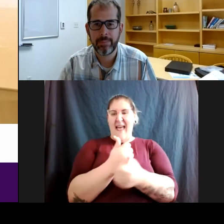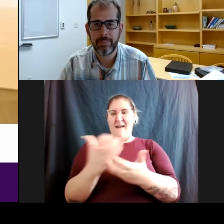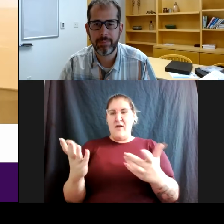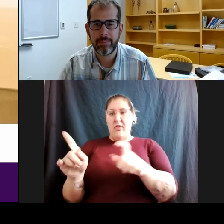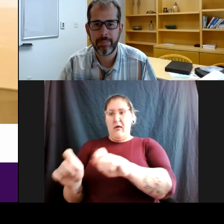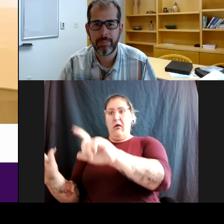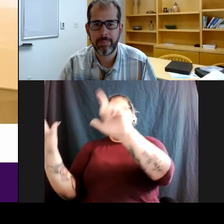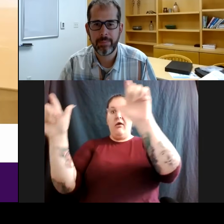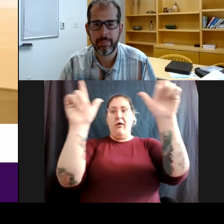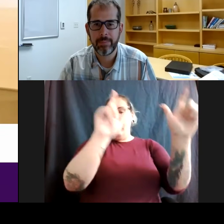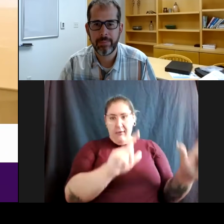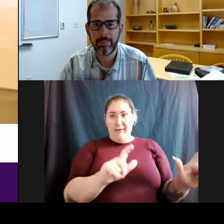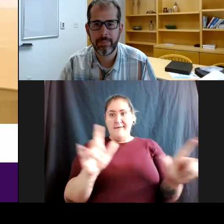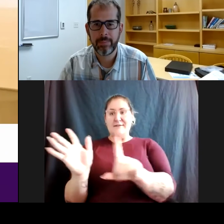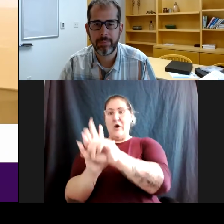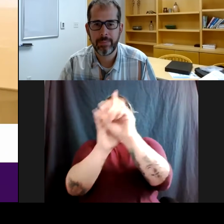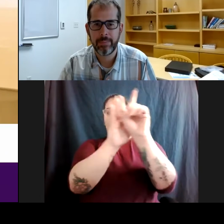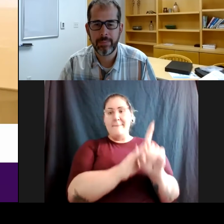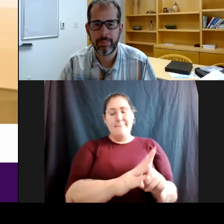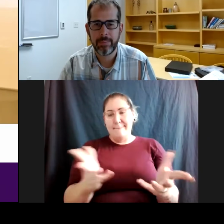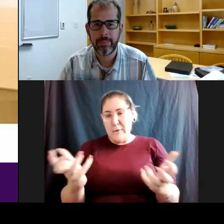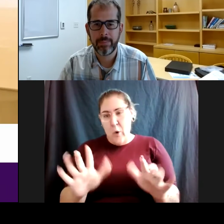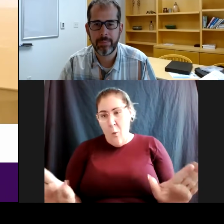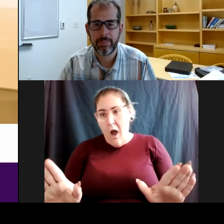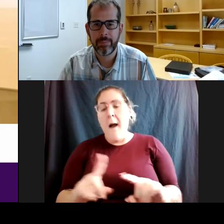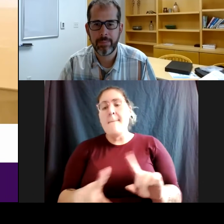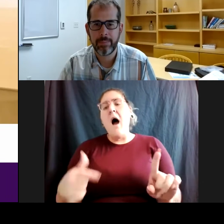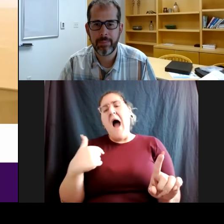And then it drops down. But that is sort of the things that I would look at within the